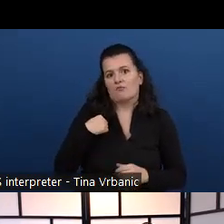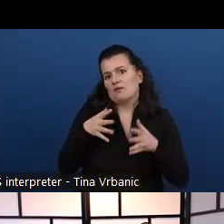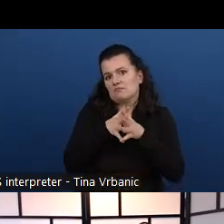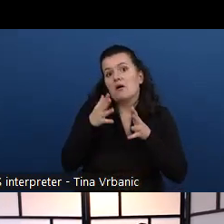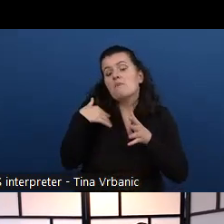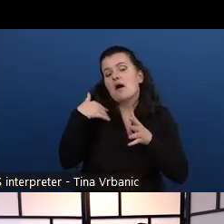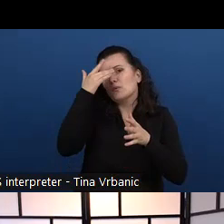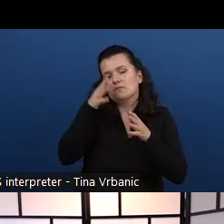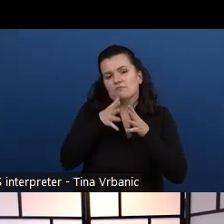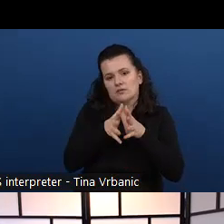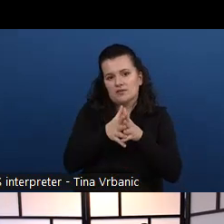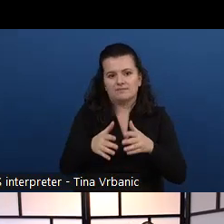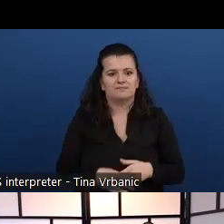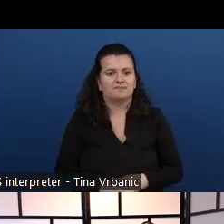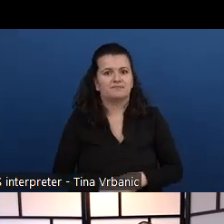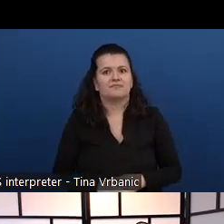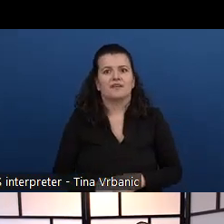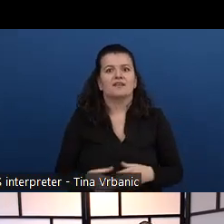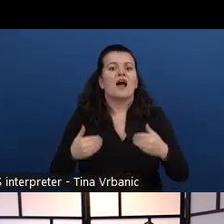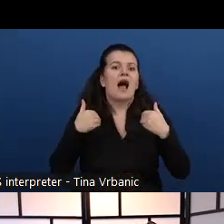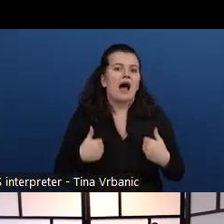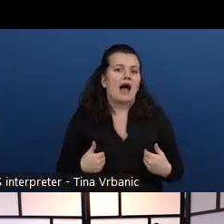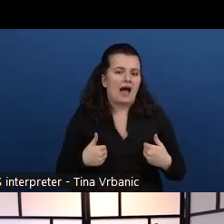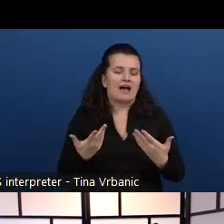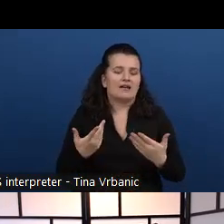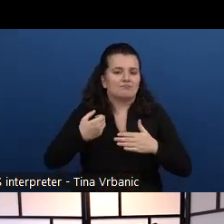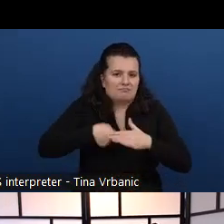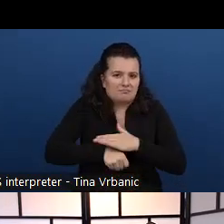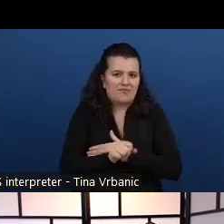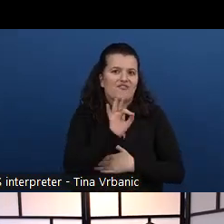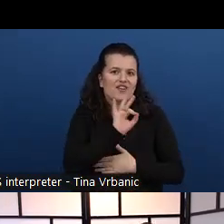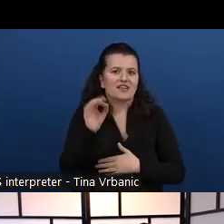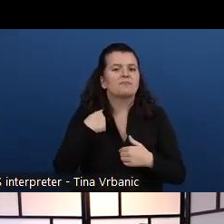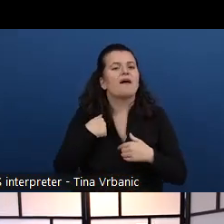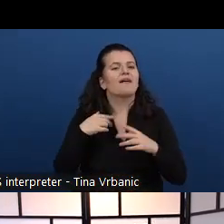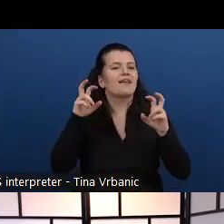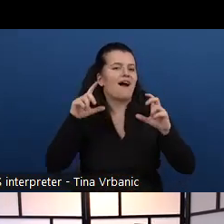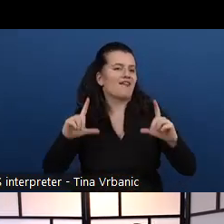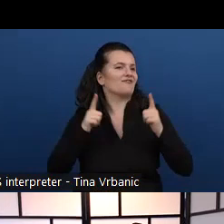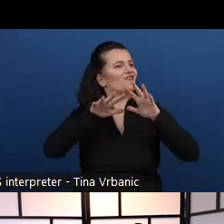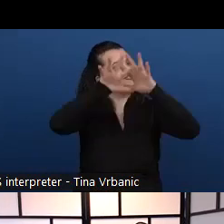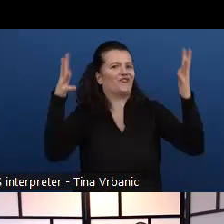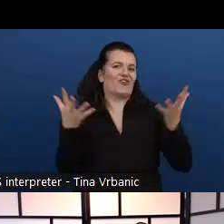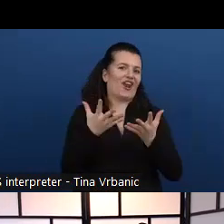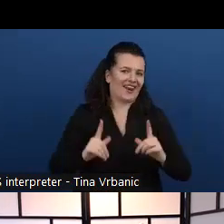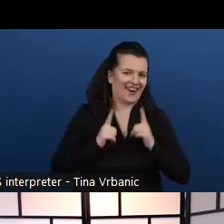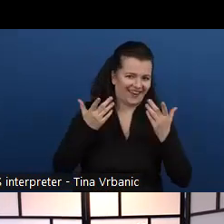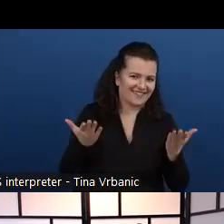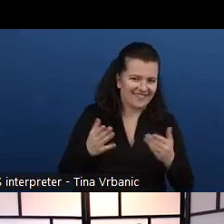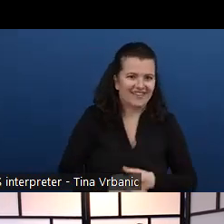I am a citizen of the world but born in France. I'm disabled myself.